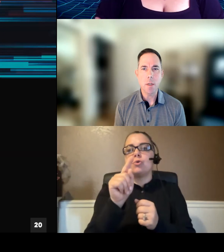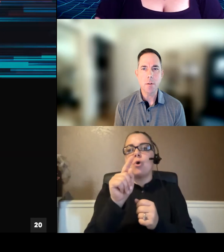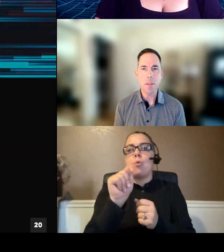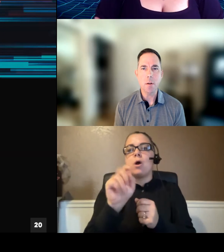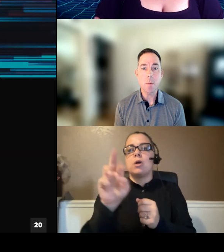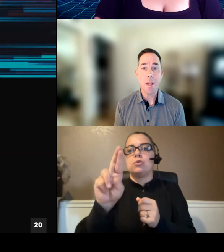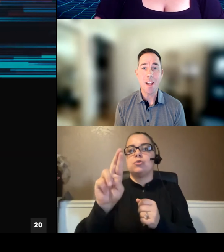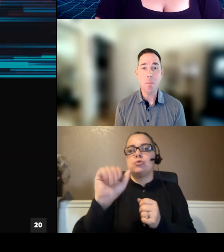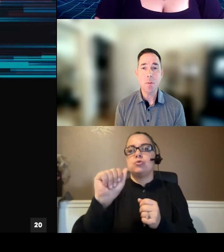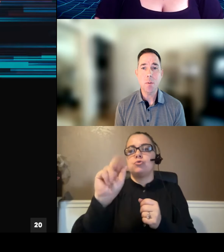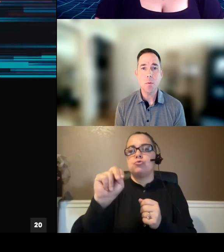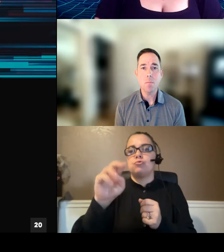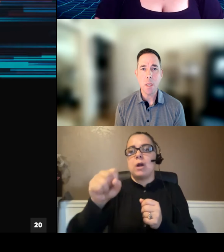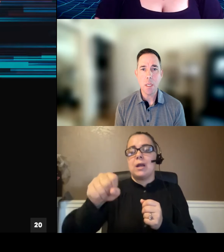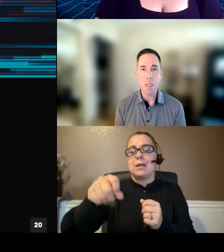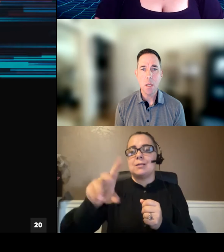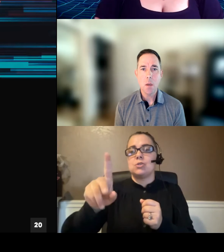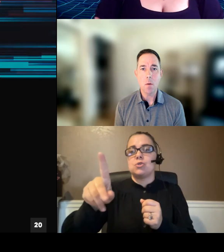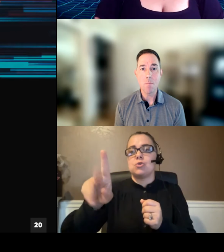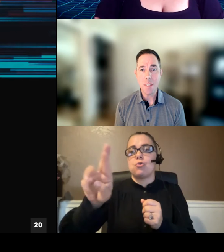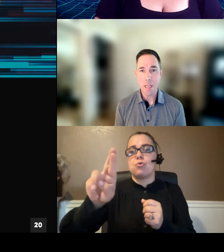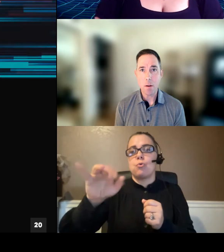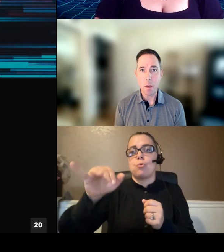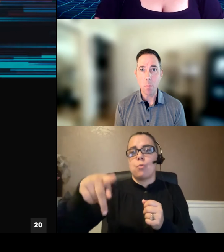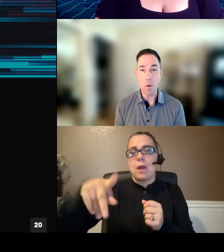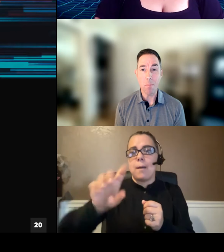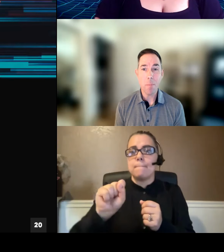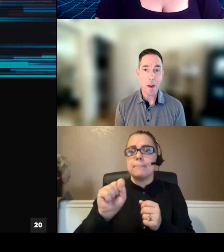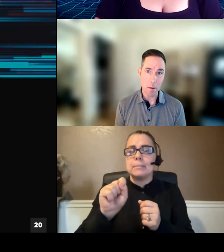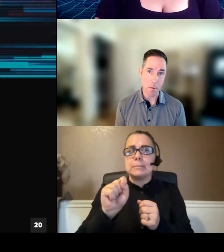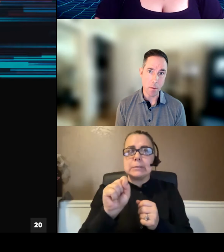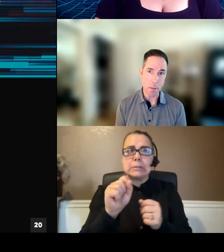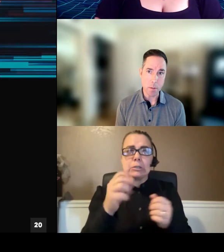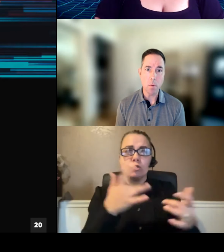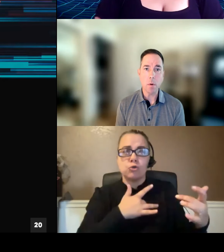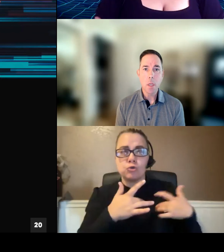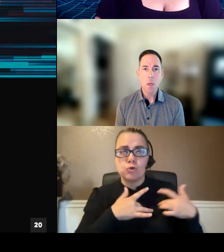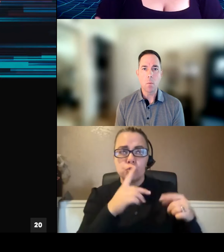around transcripts picking up too many or missing out on important background noises. Or